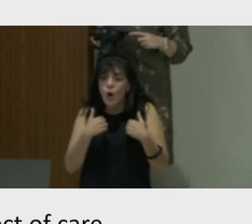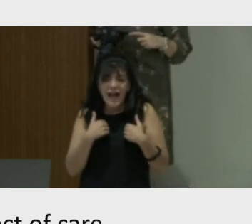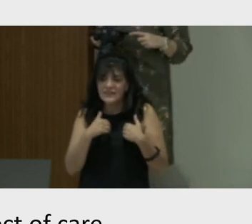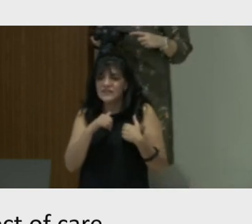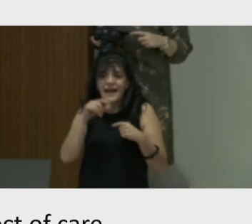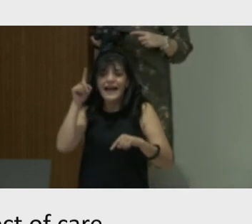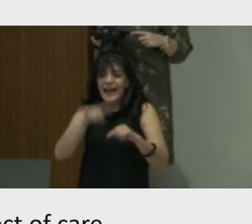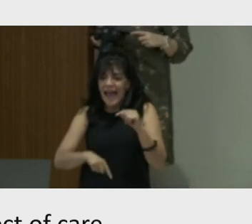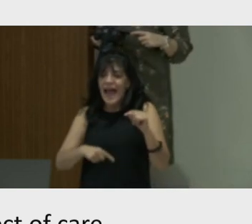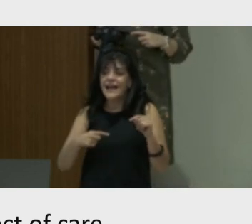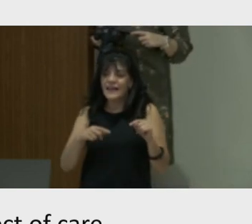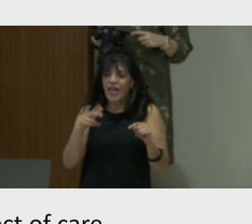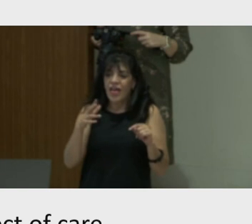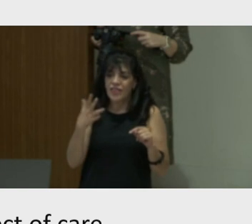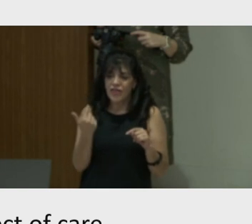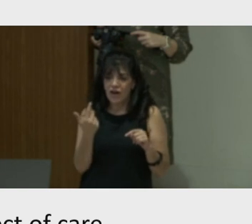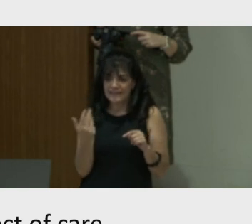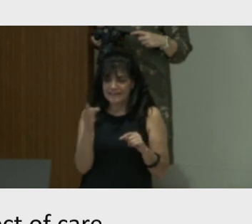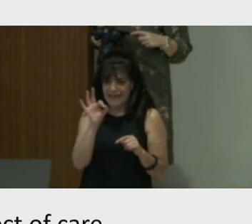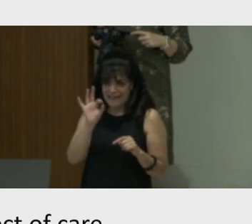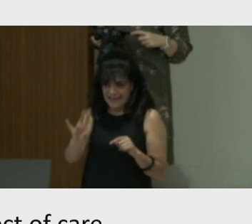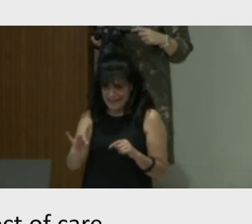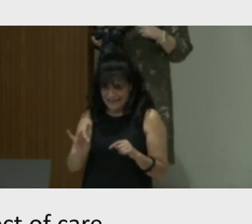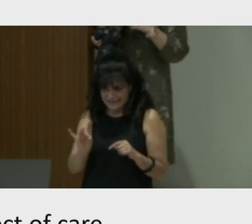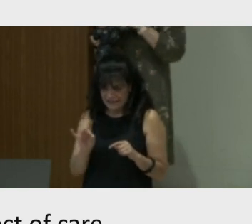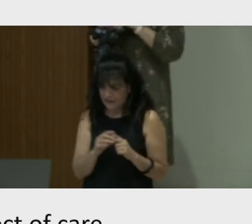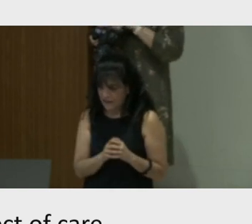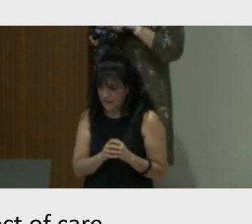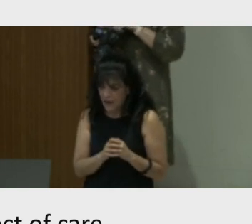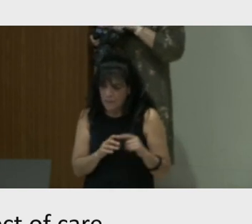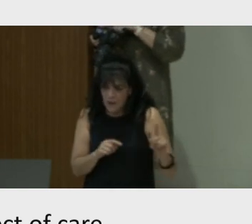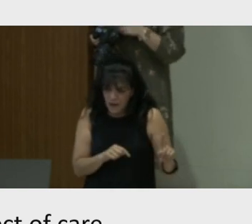with one to whom the law recognises equal protection.